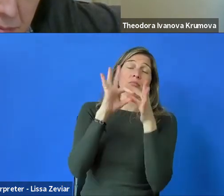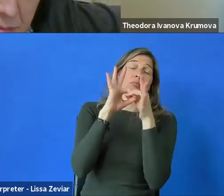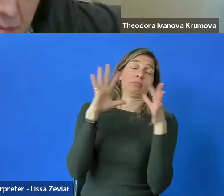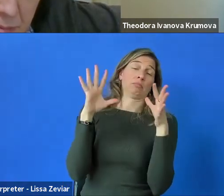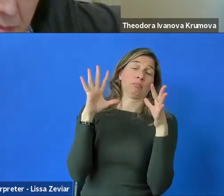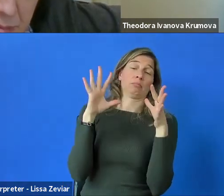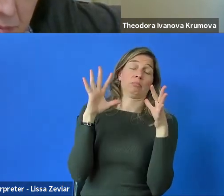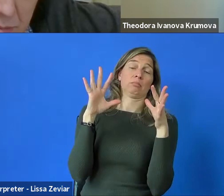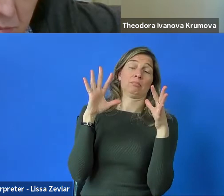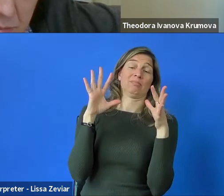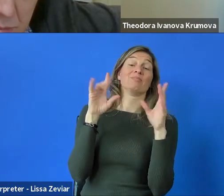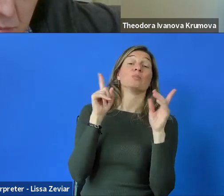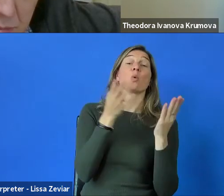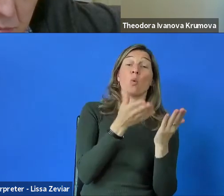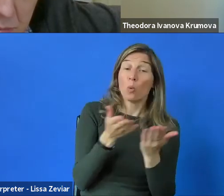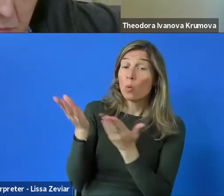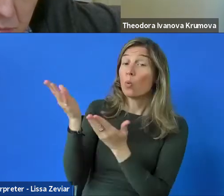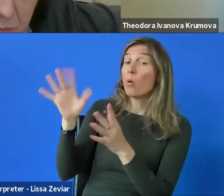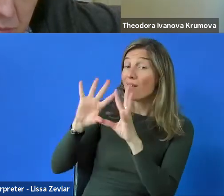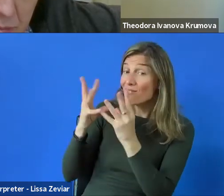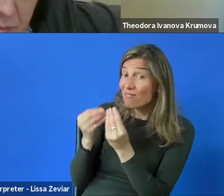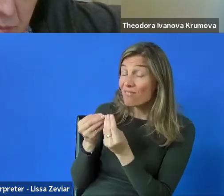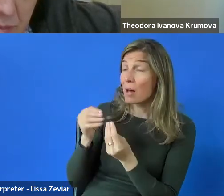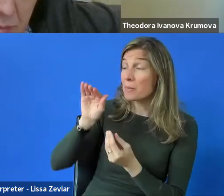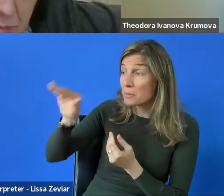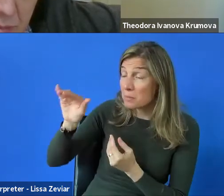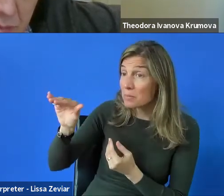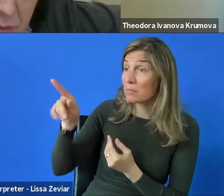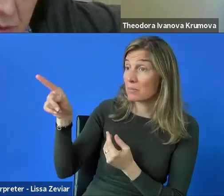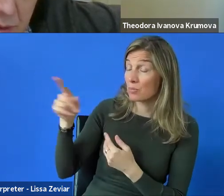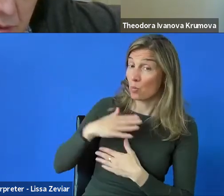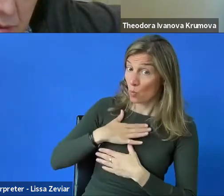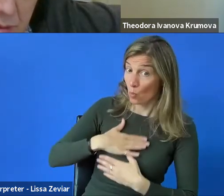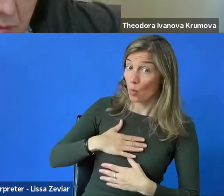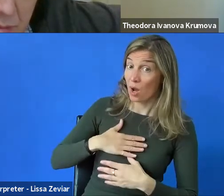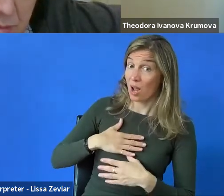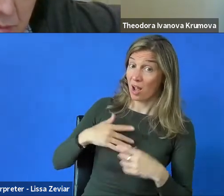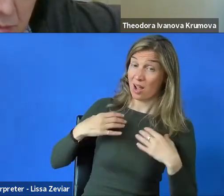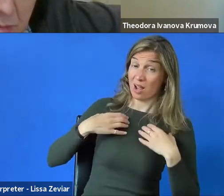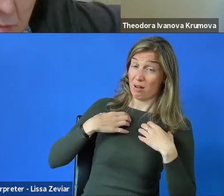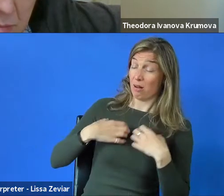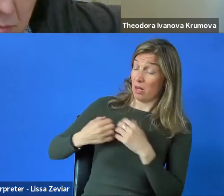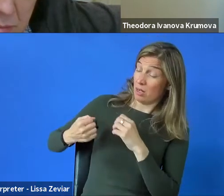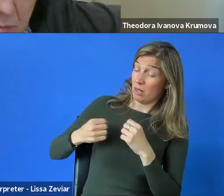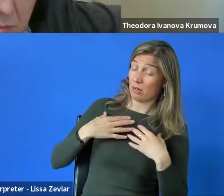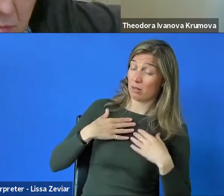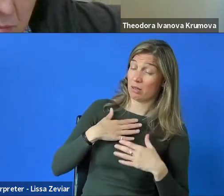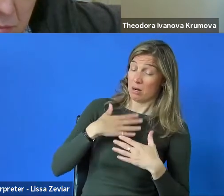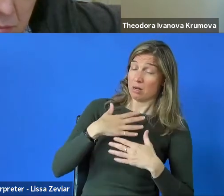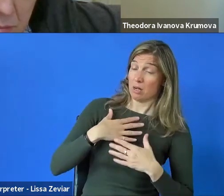Interim measures were requested in order to sustain the life support of this individual and were granted in this case.